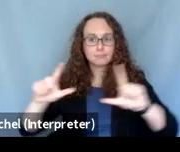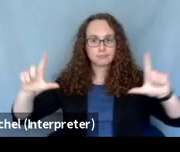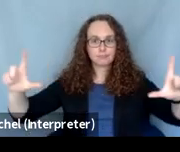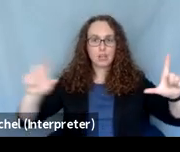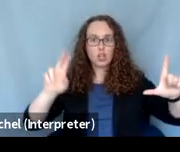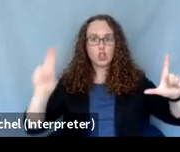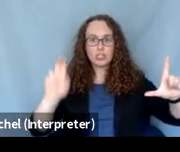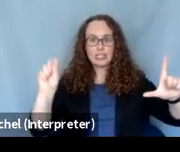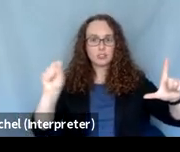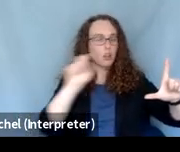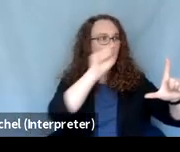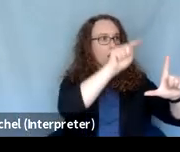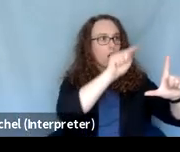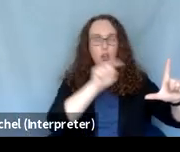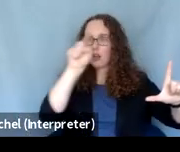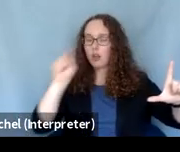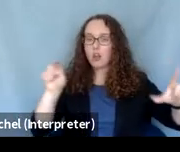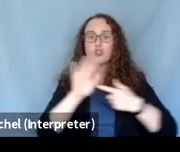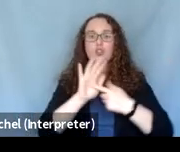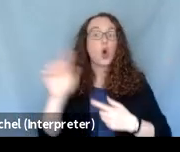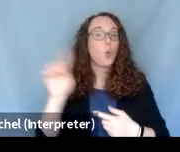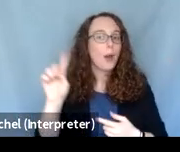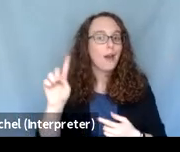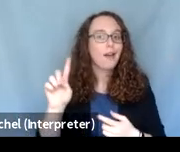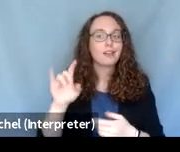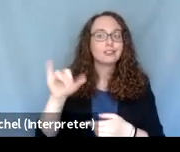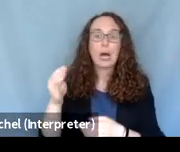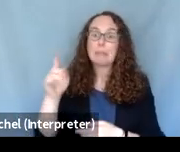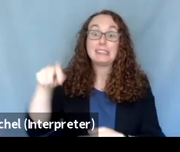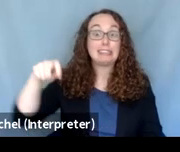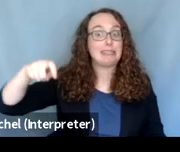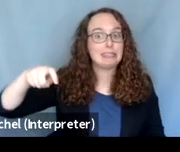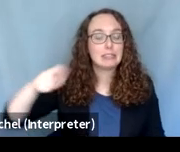careers. So maybe in California there's a brighter outlook for certain